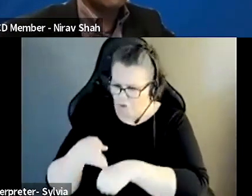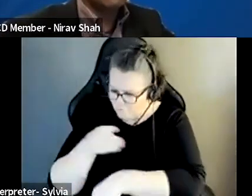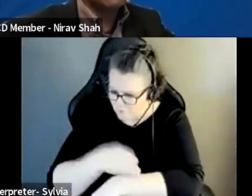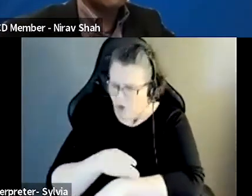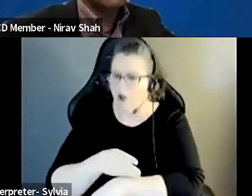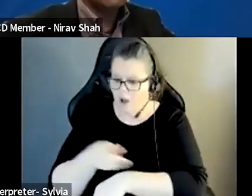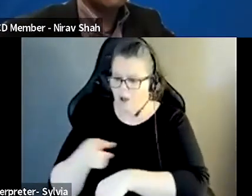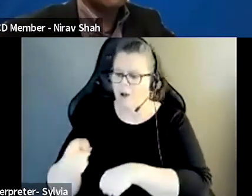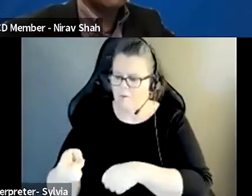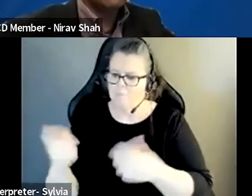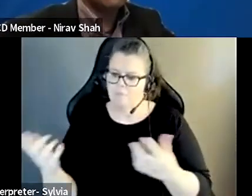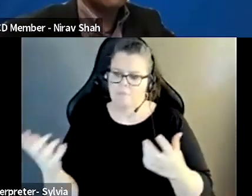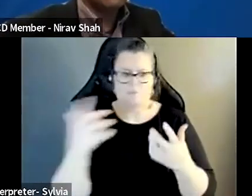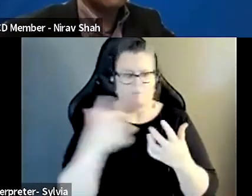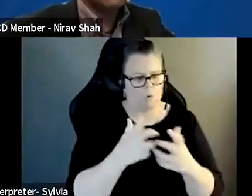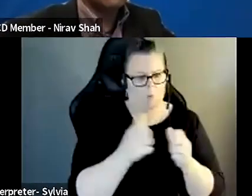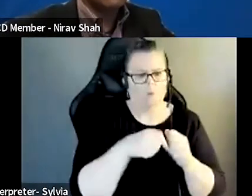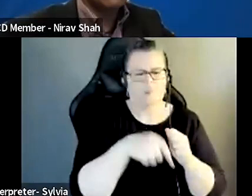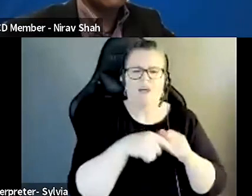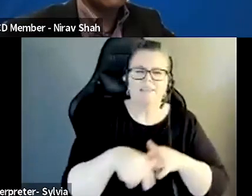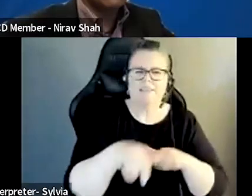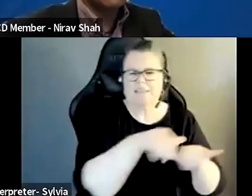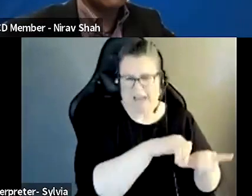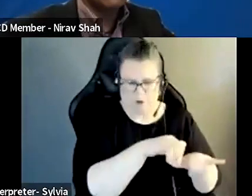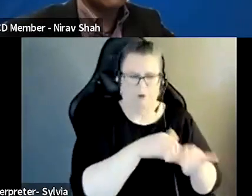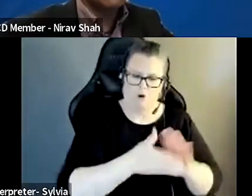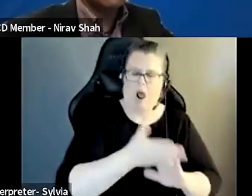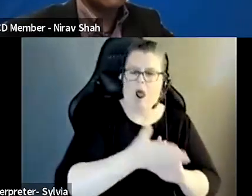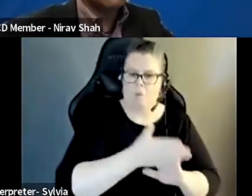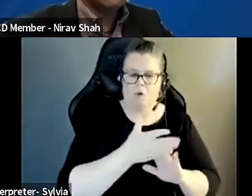And then it's really not lost on me that we haven't had a review